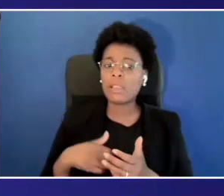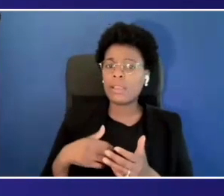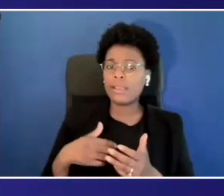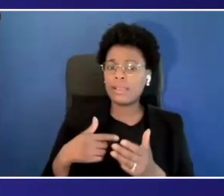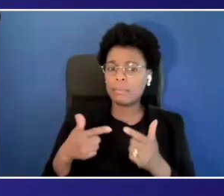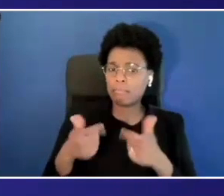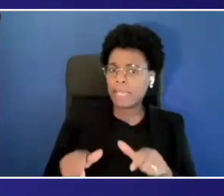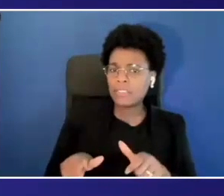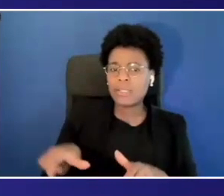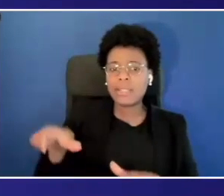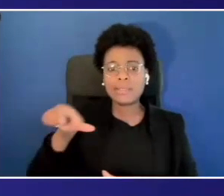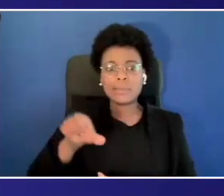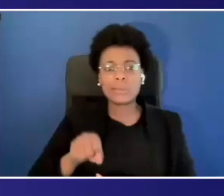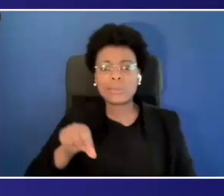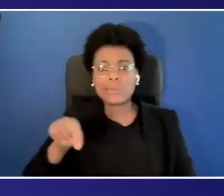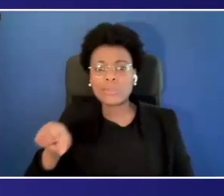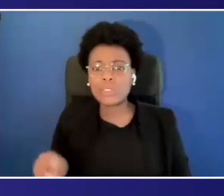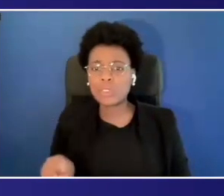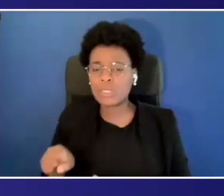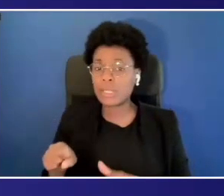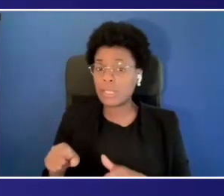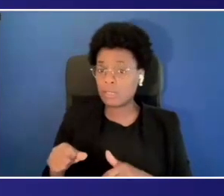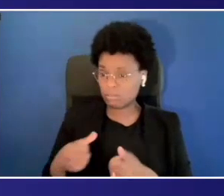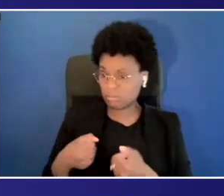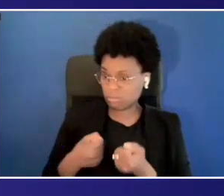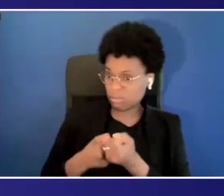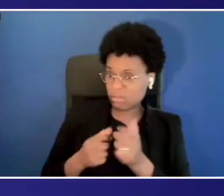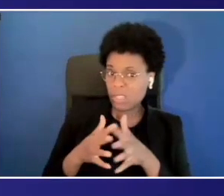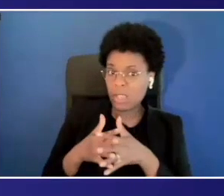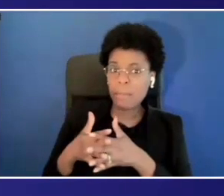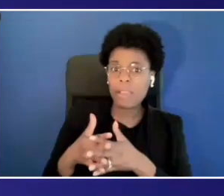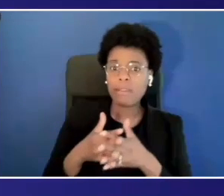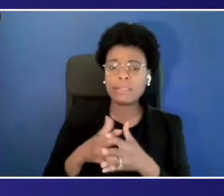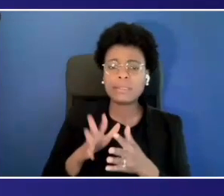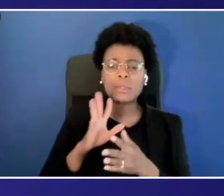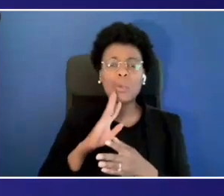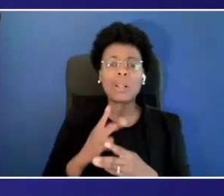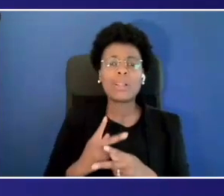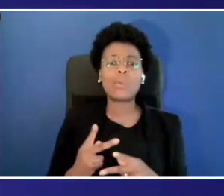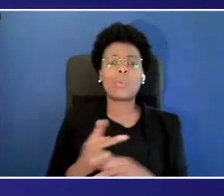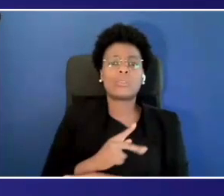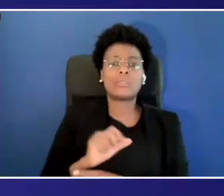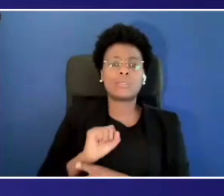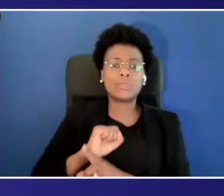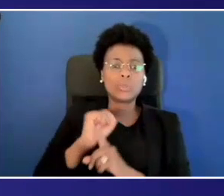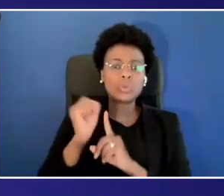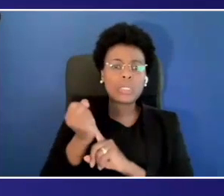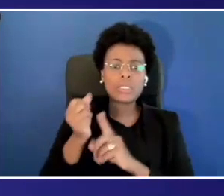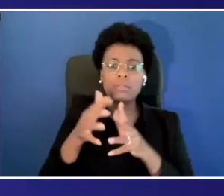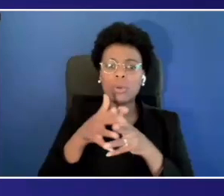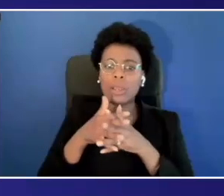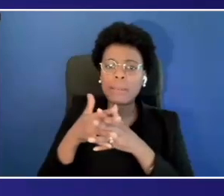This will only make matters worse, especially for the most vulnerable individuals who are already struggling to stay afloat.